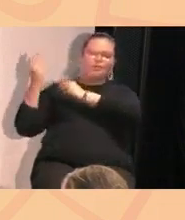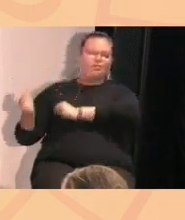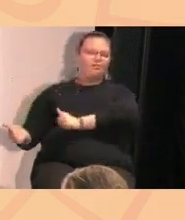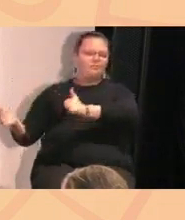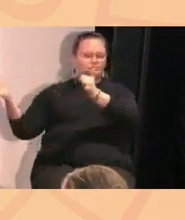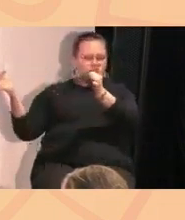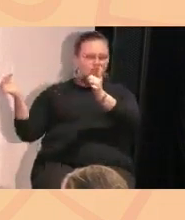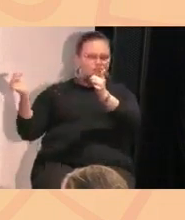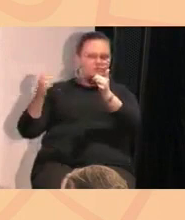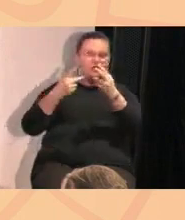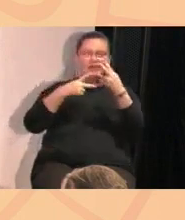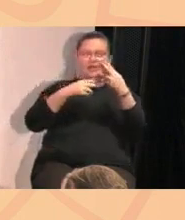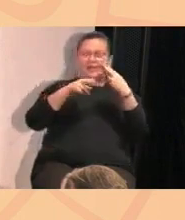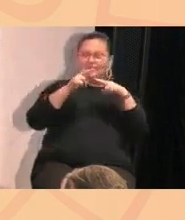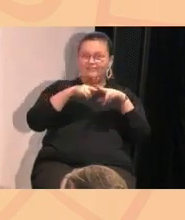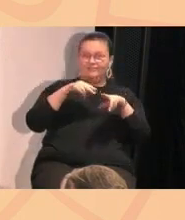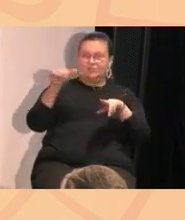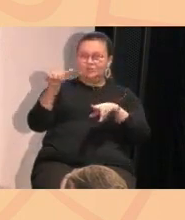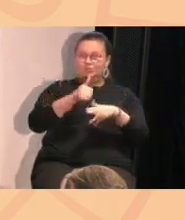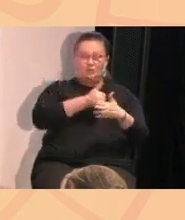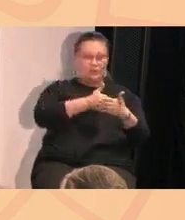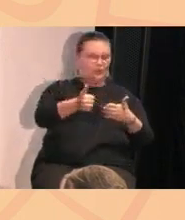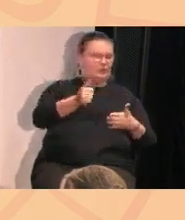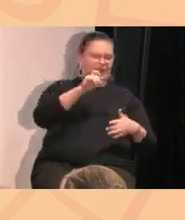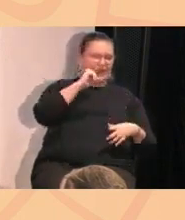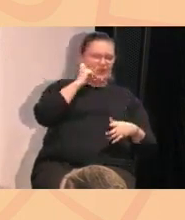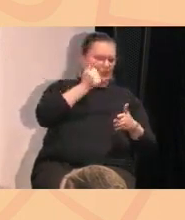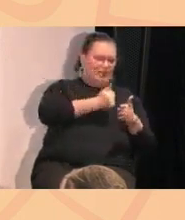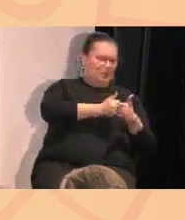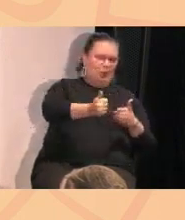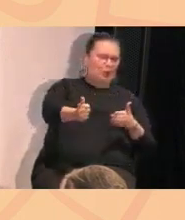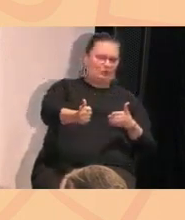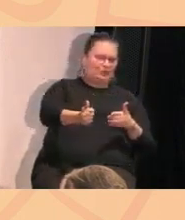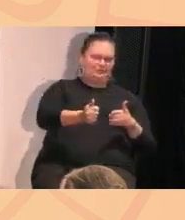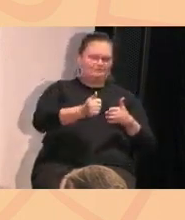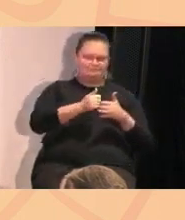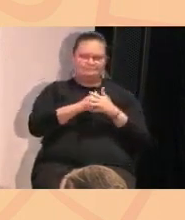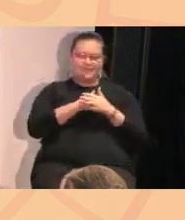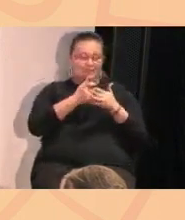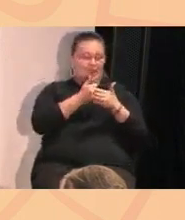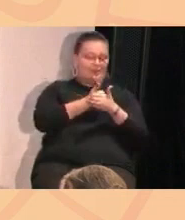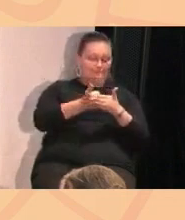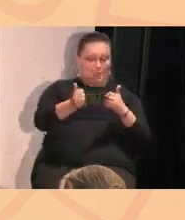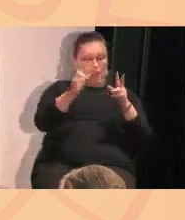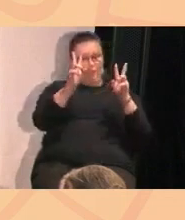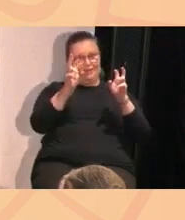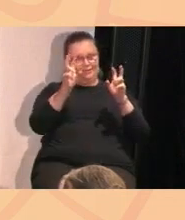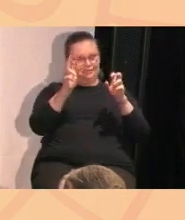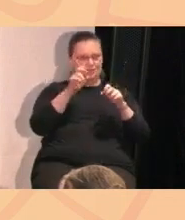I've made other artworks. And you can't look backward. They will wear away.